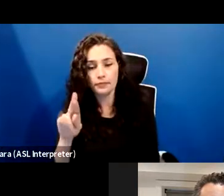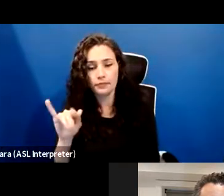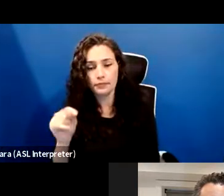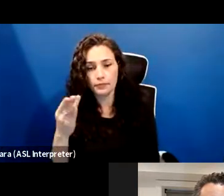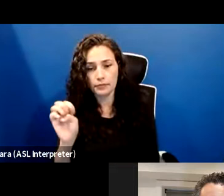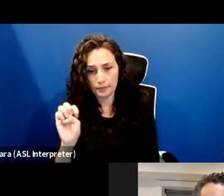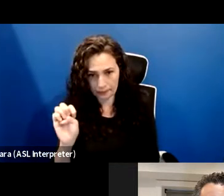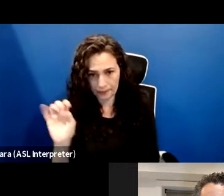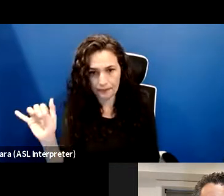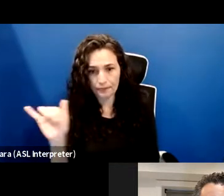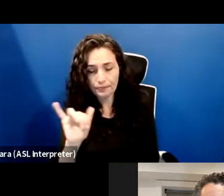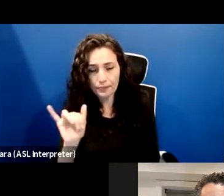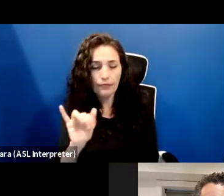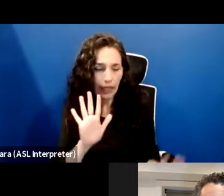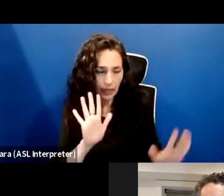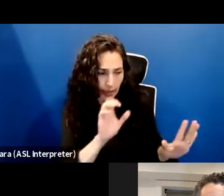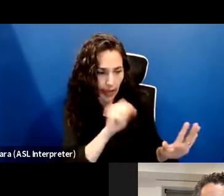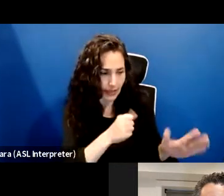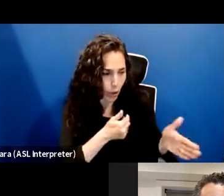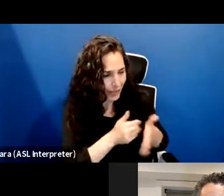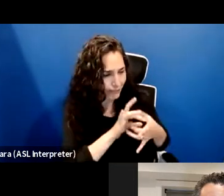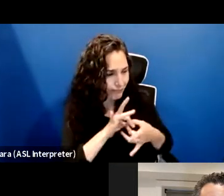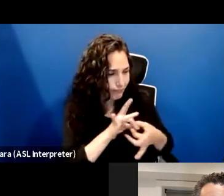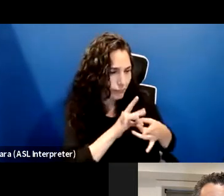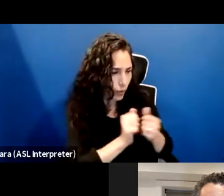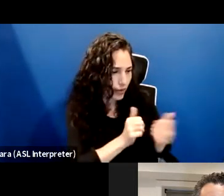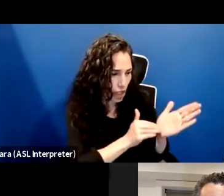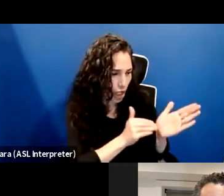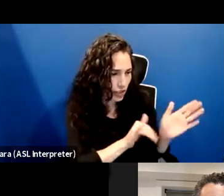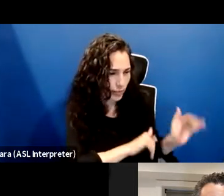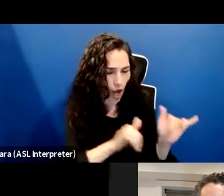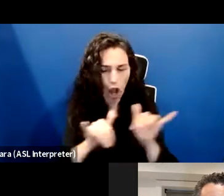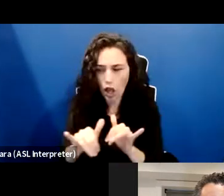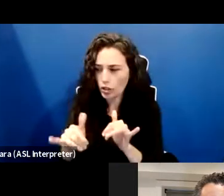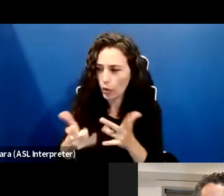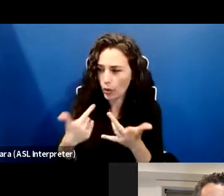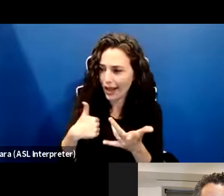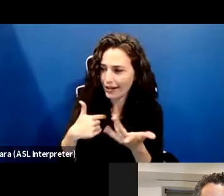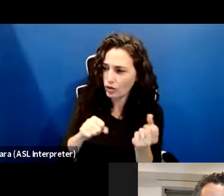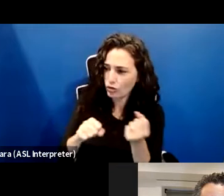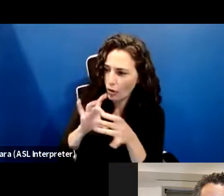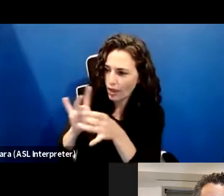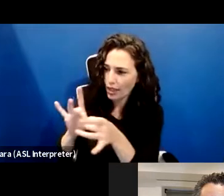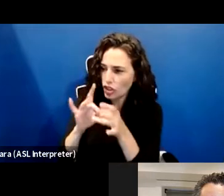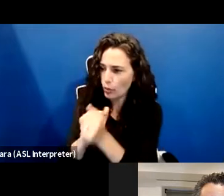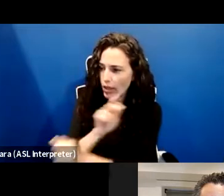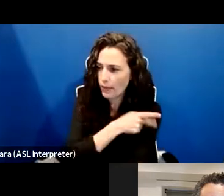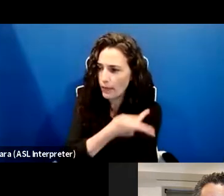the doctors, we also gained intimacy and, you know, strong relationship with the patients, especially John's patients.